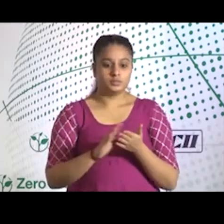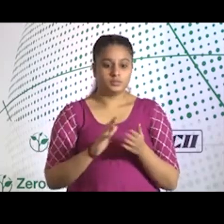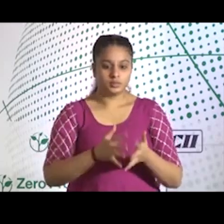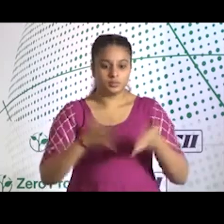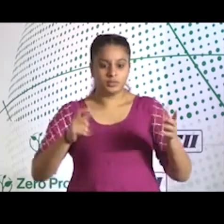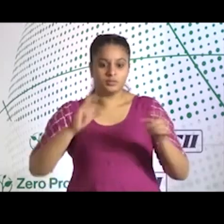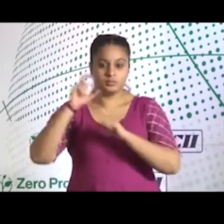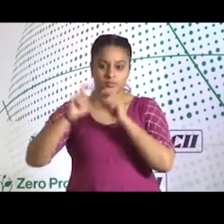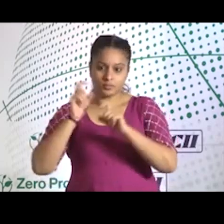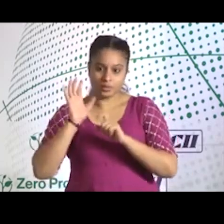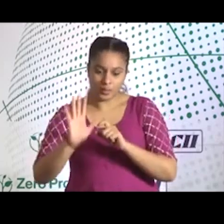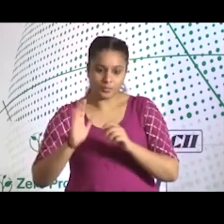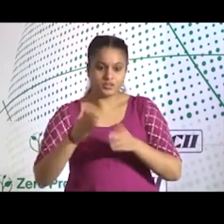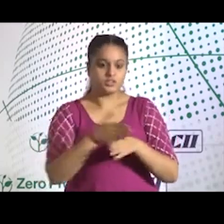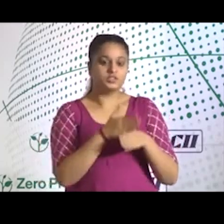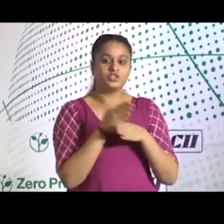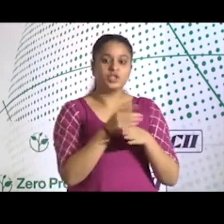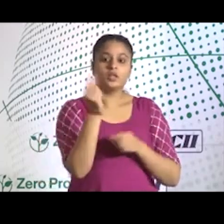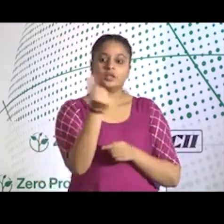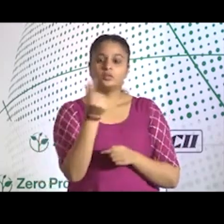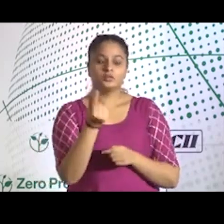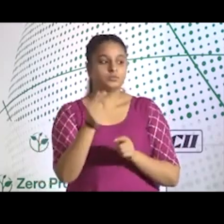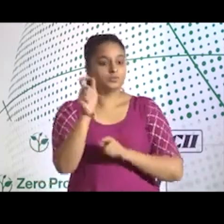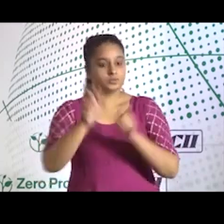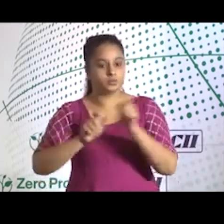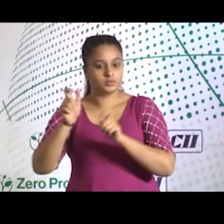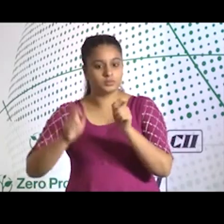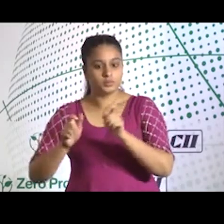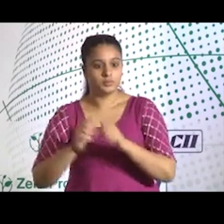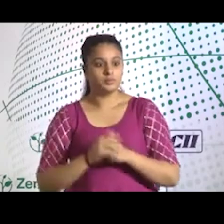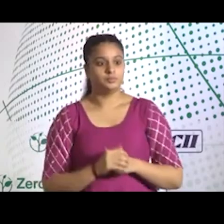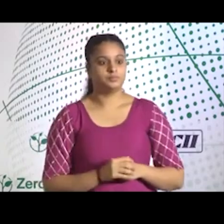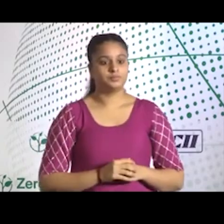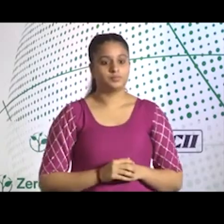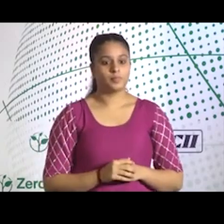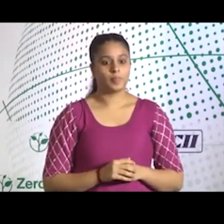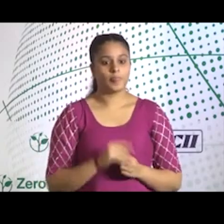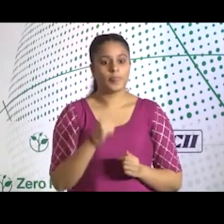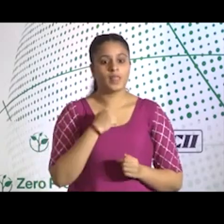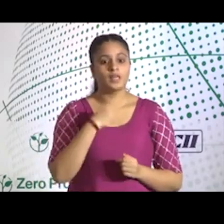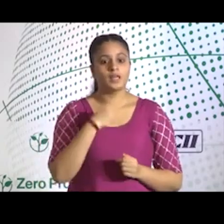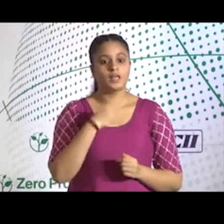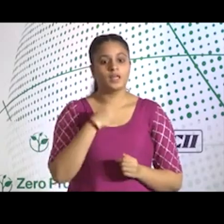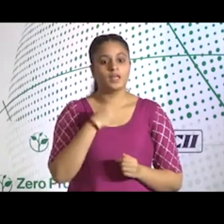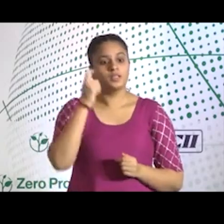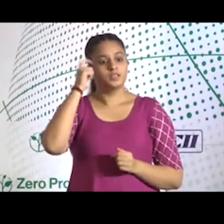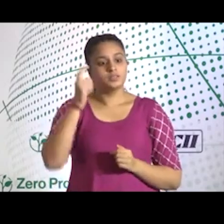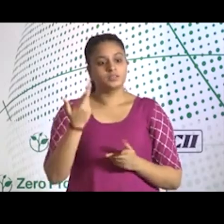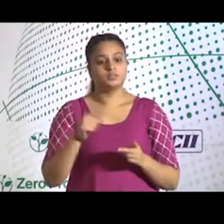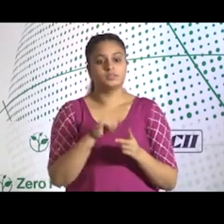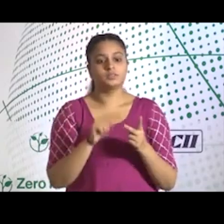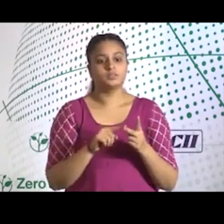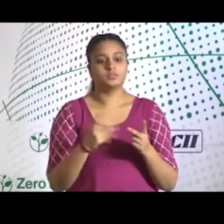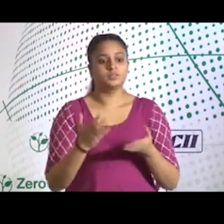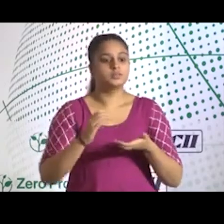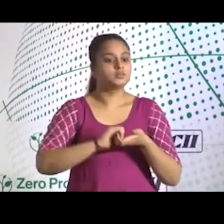you know, kind of shared between the users and the technology itself. I think the second half of this is what Google is doing